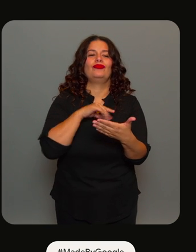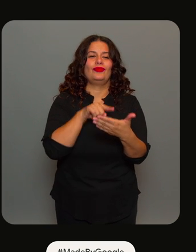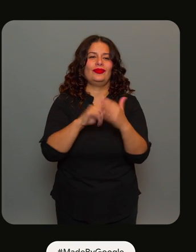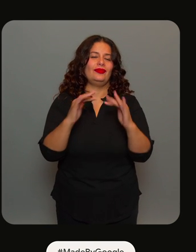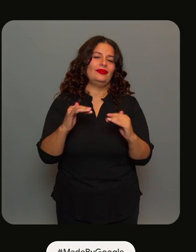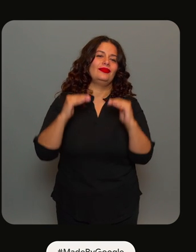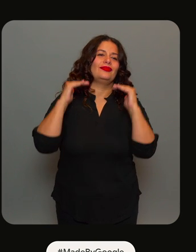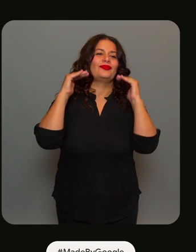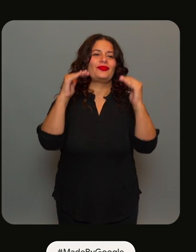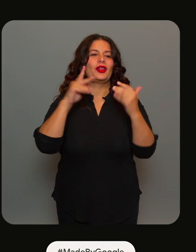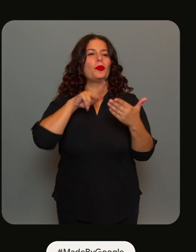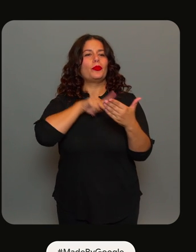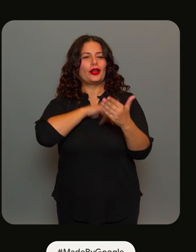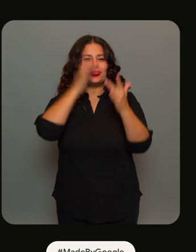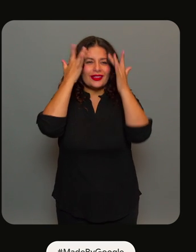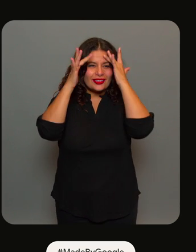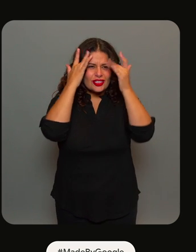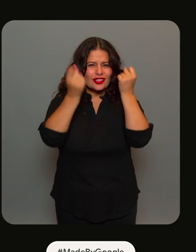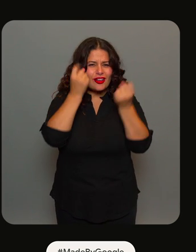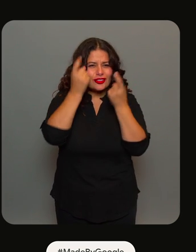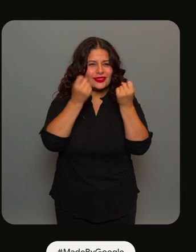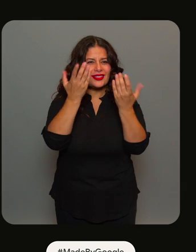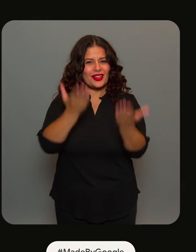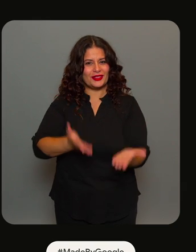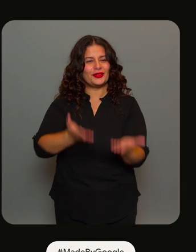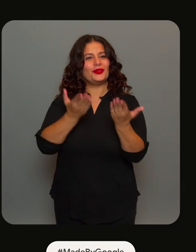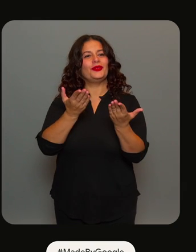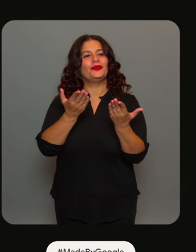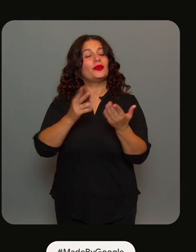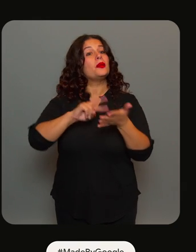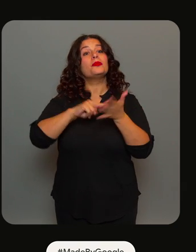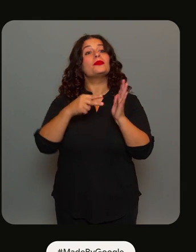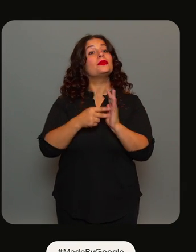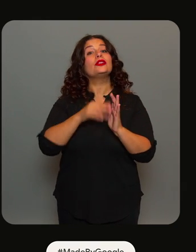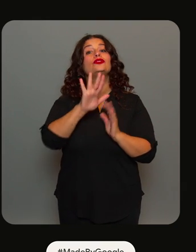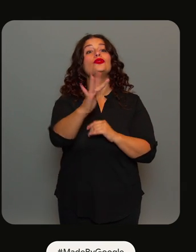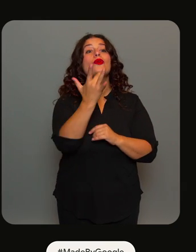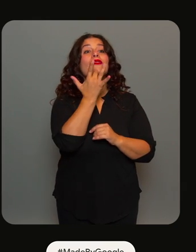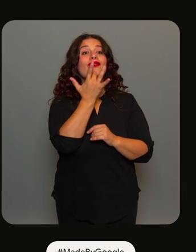intelligence and understanding. That means your favorite Pixel phone features, like video